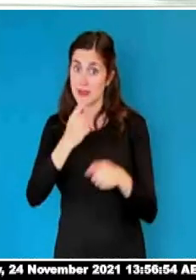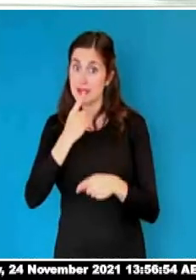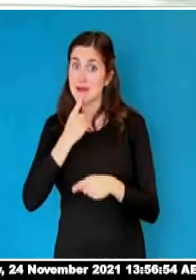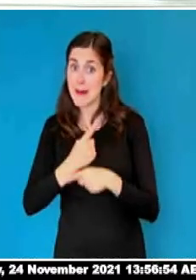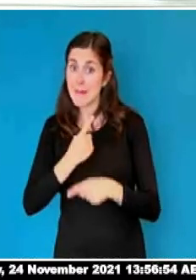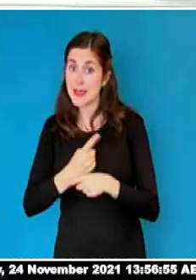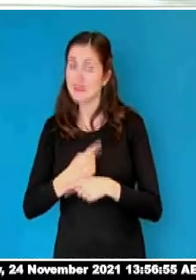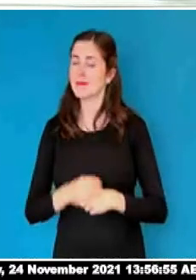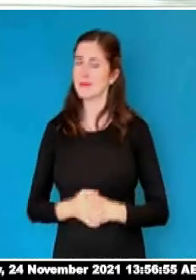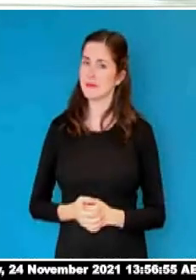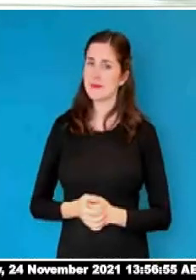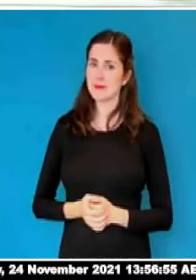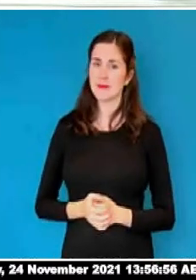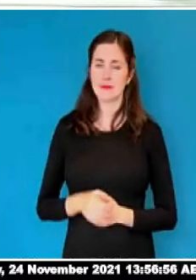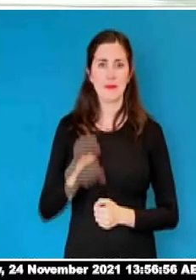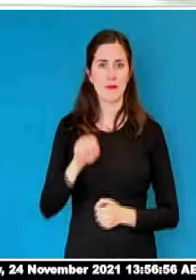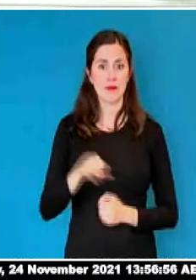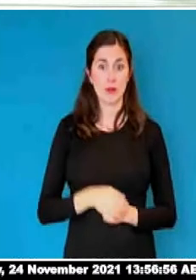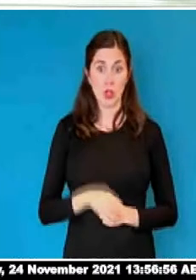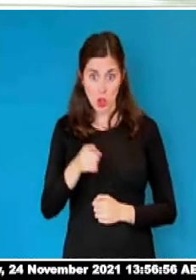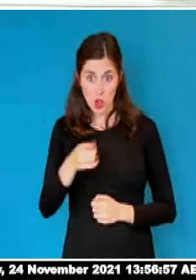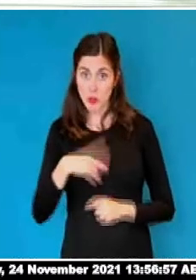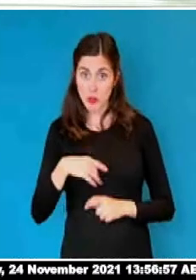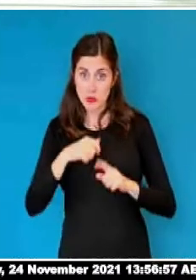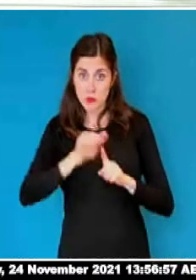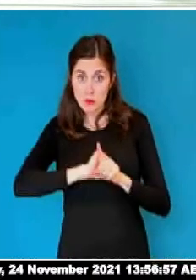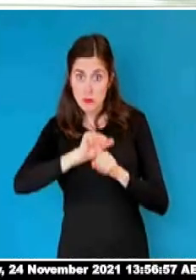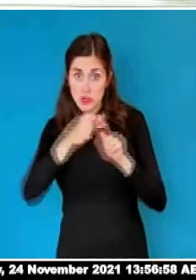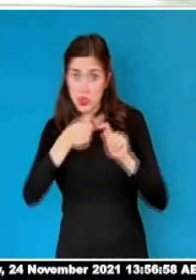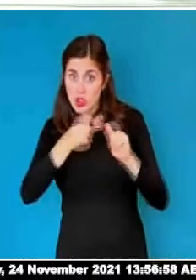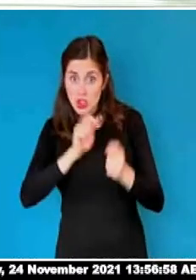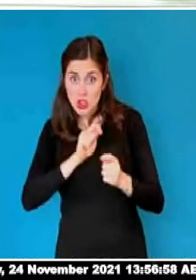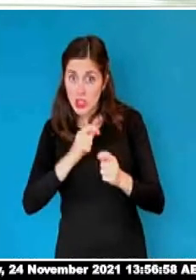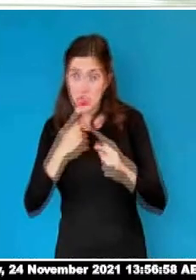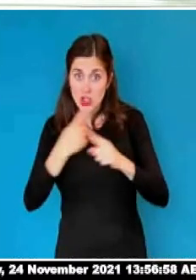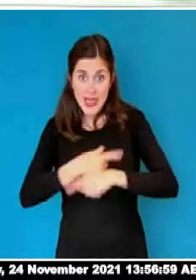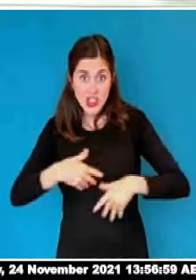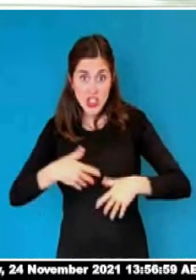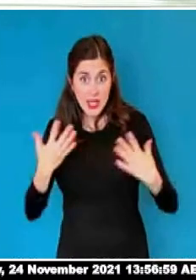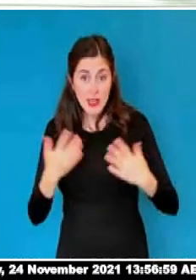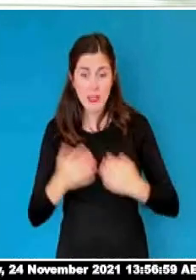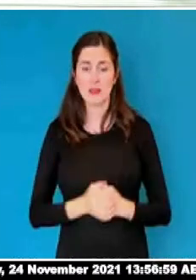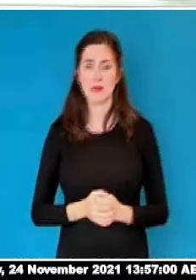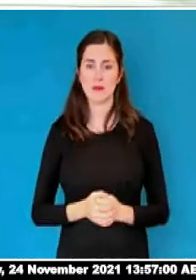Are there any corrections that you wish to make to the statement? None.